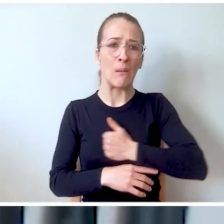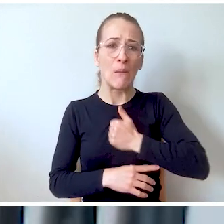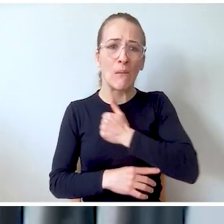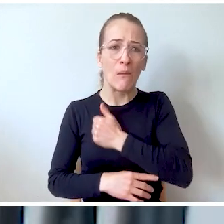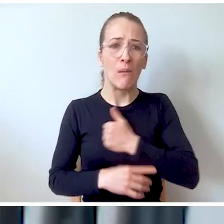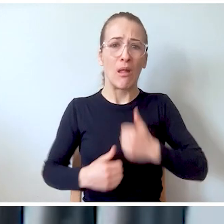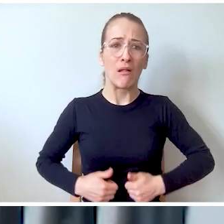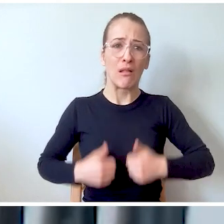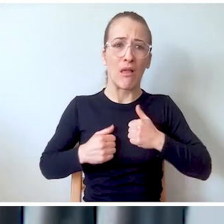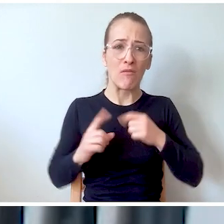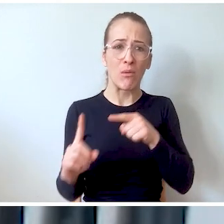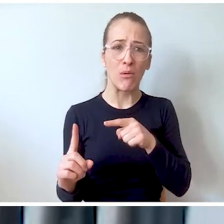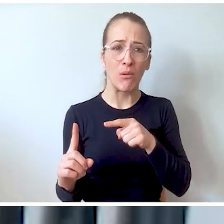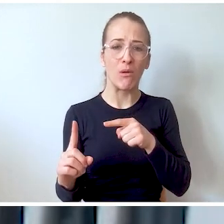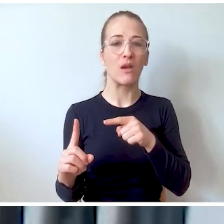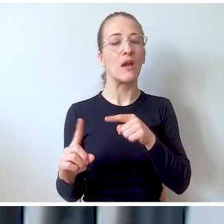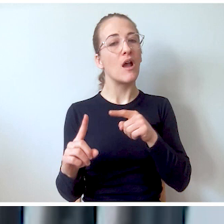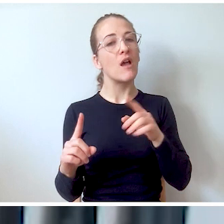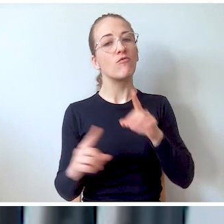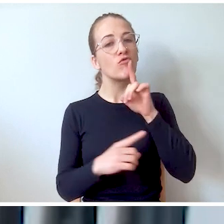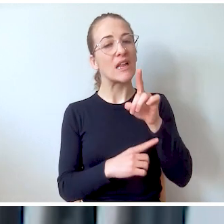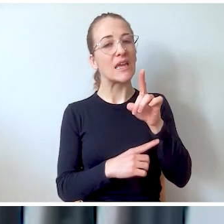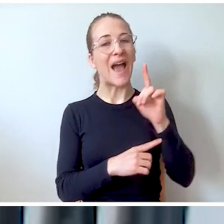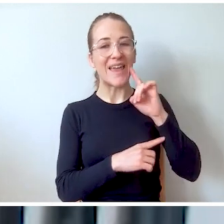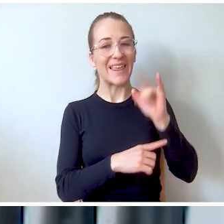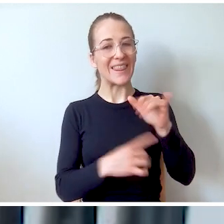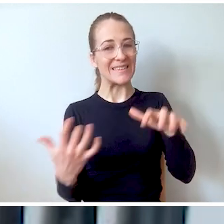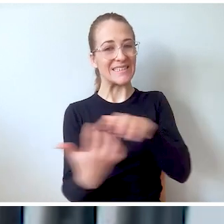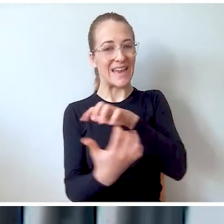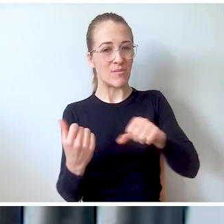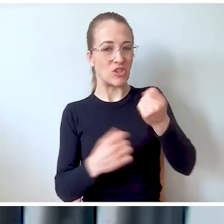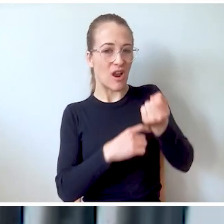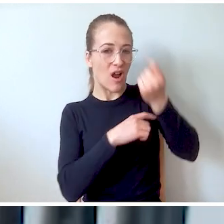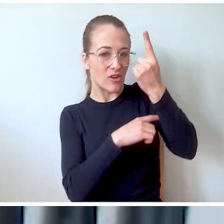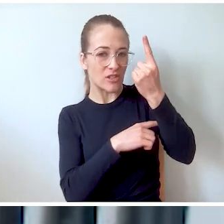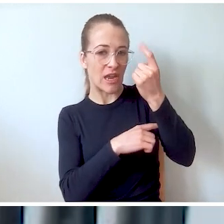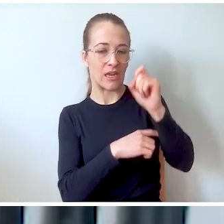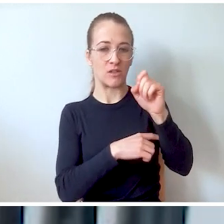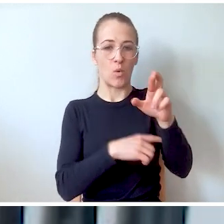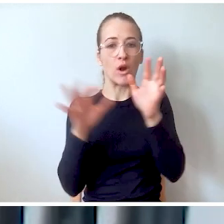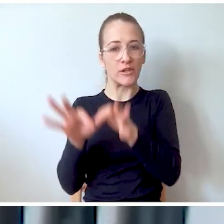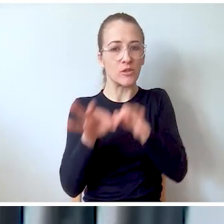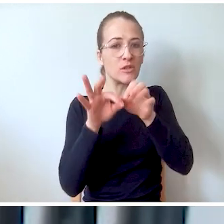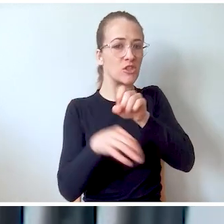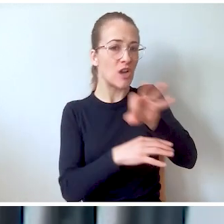All of these kinds of really, I think damaging, understandings or interpretations of disability